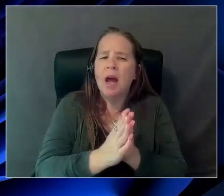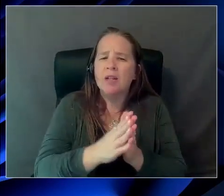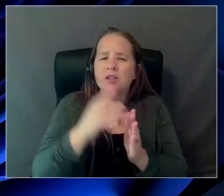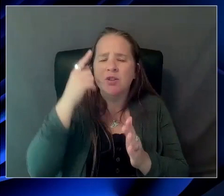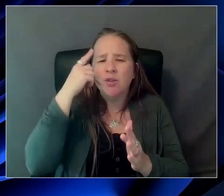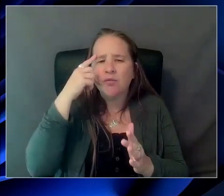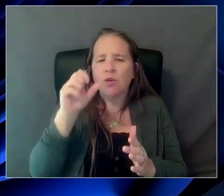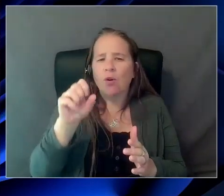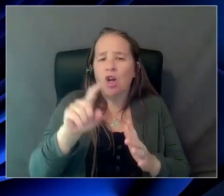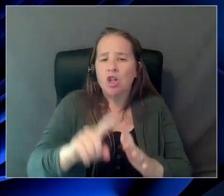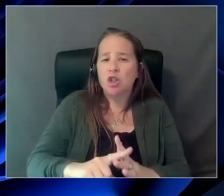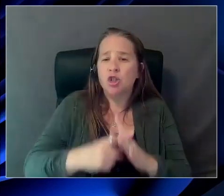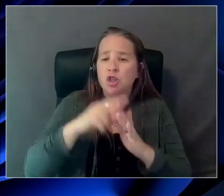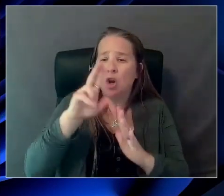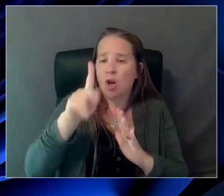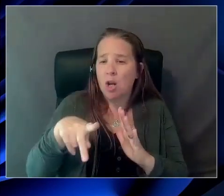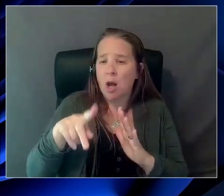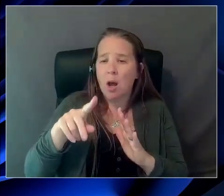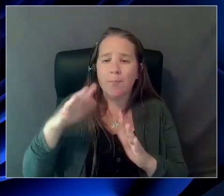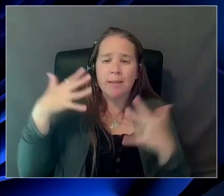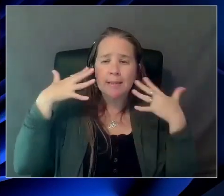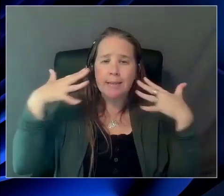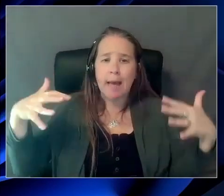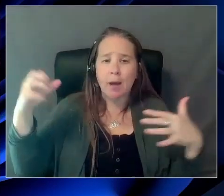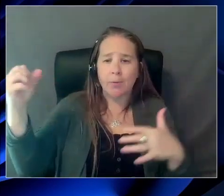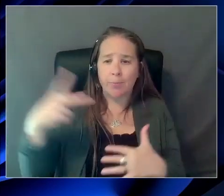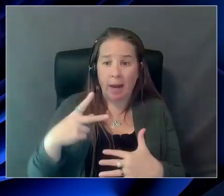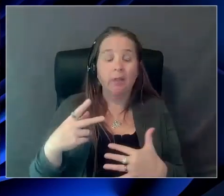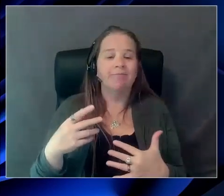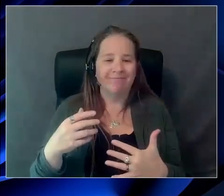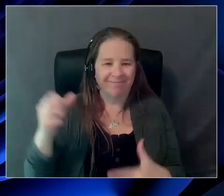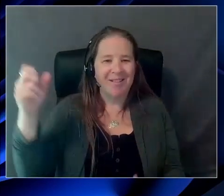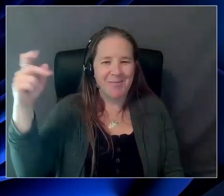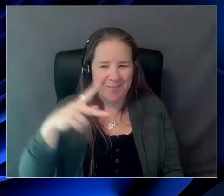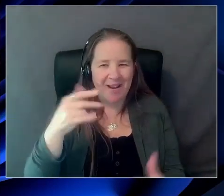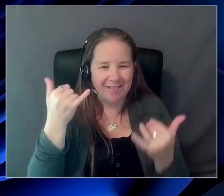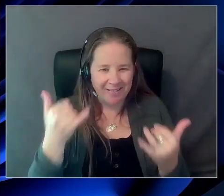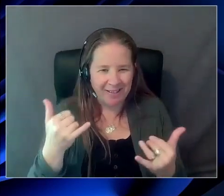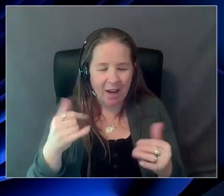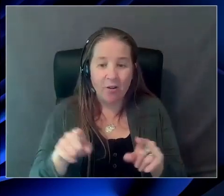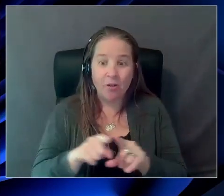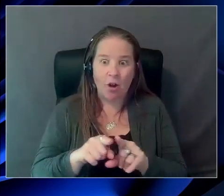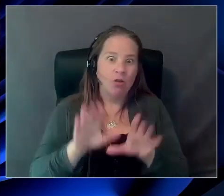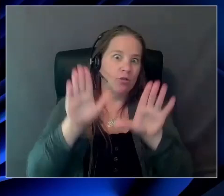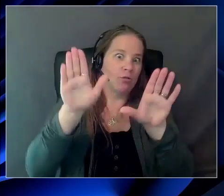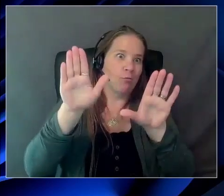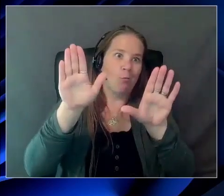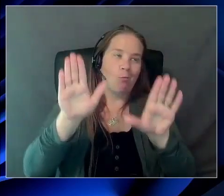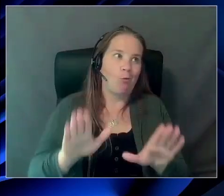sound to return in Windows 11. It's now back along with great new sounds,